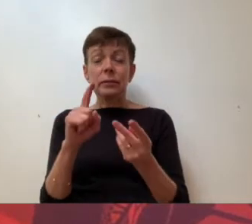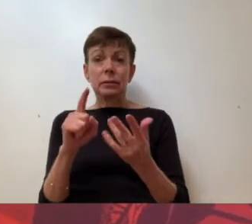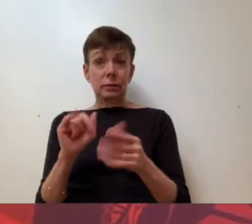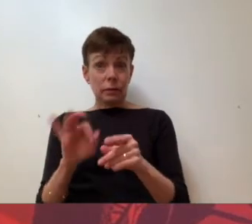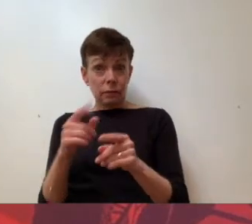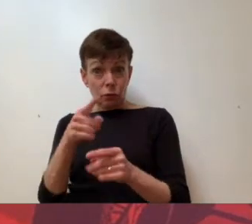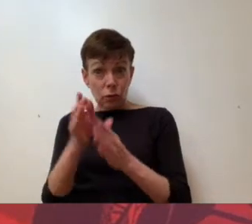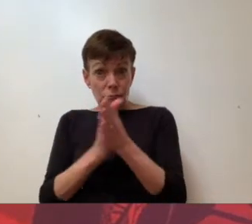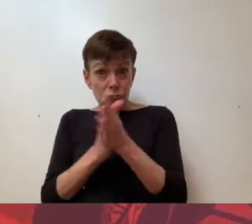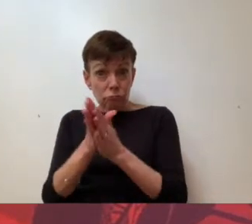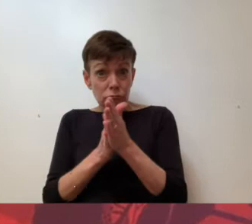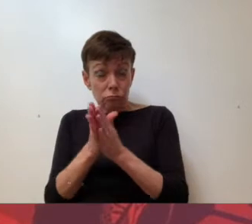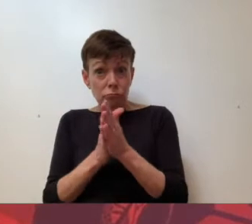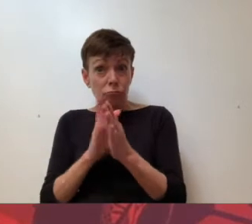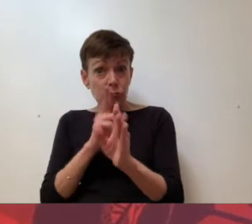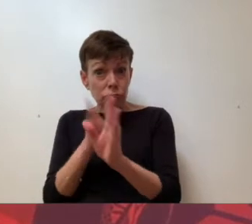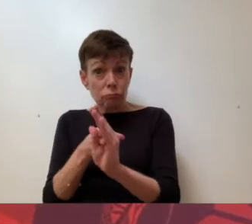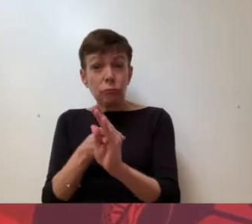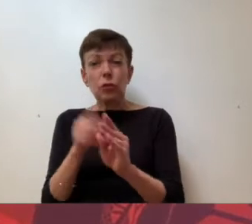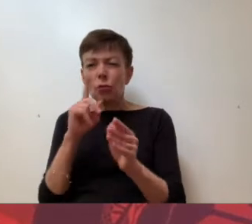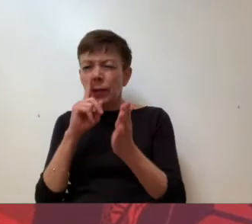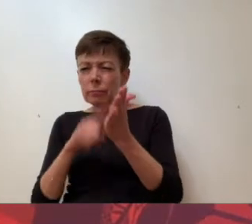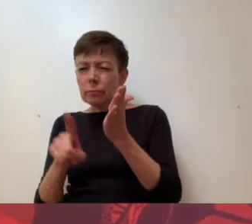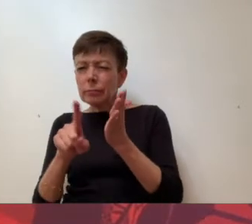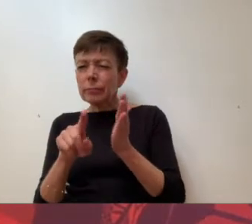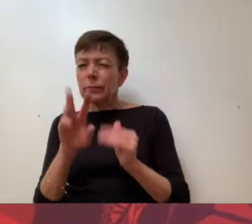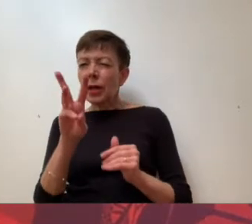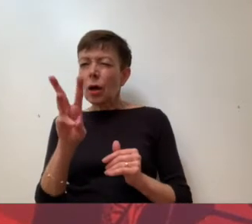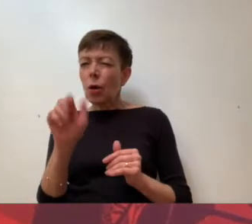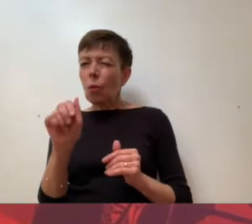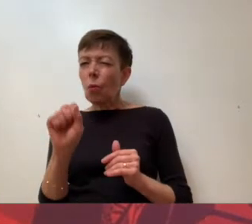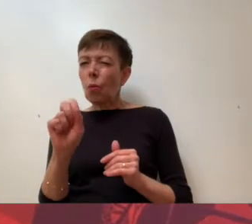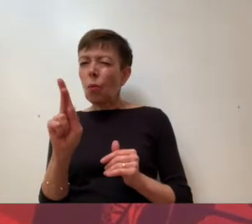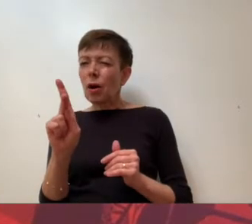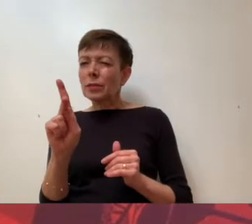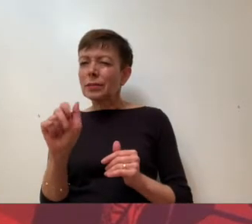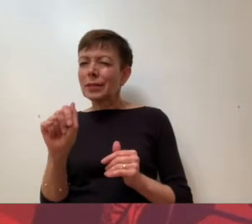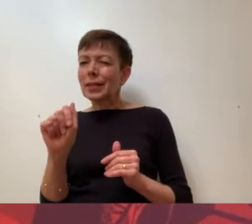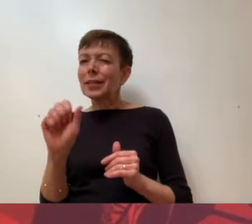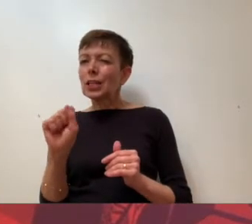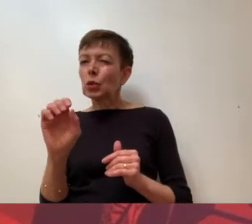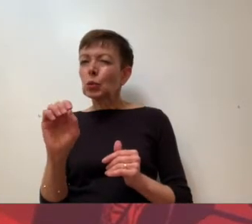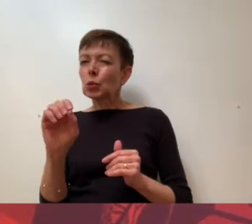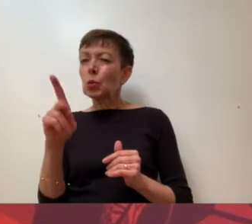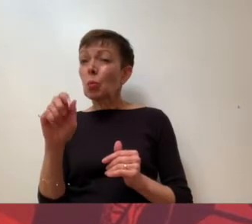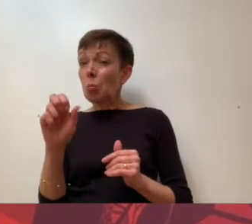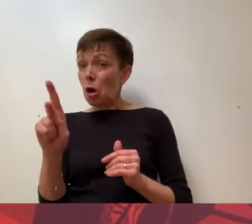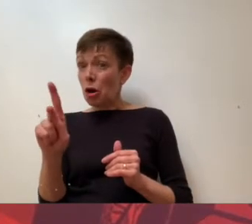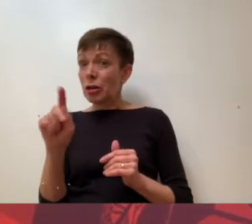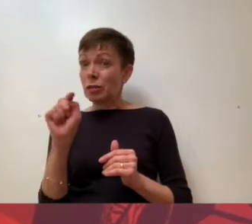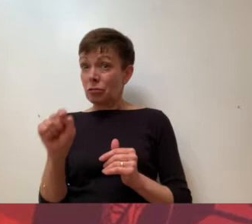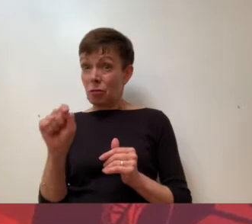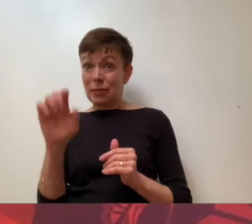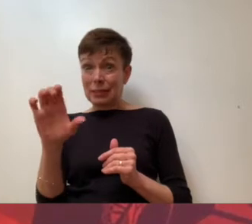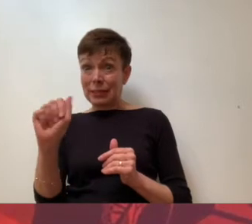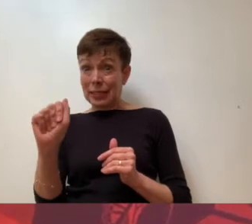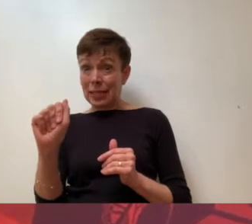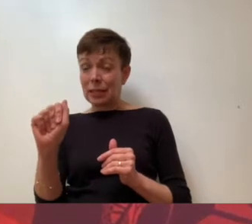you are using these amenities. We want to encourage people to continue limiting